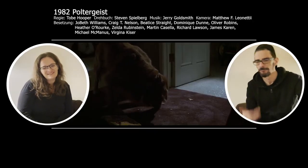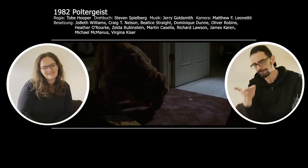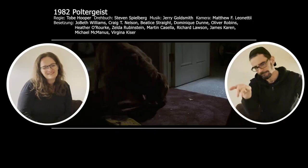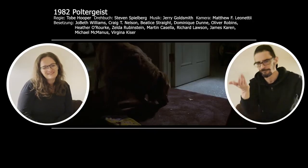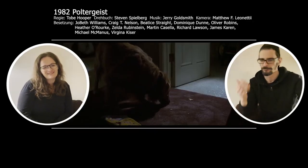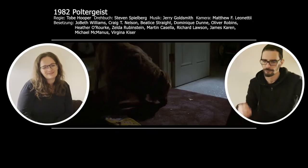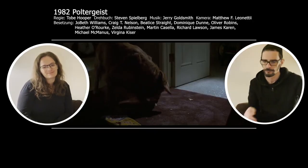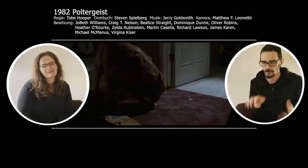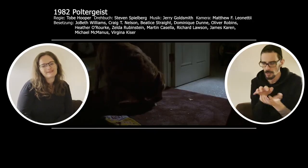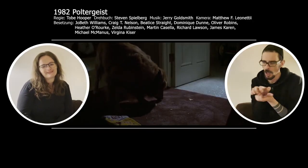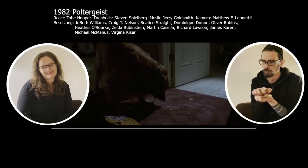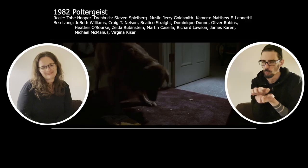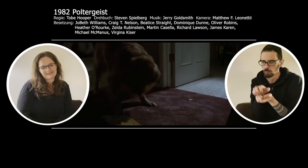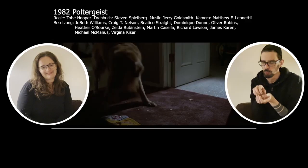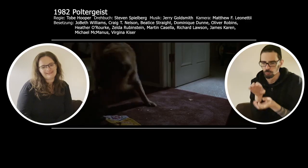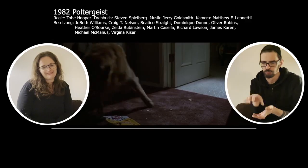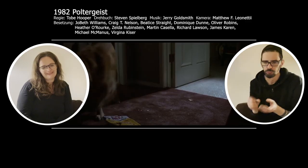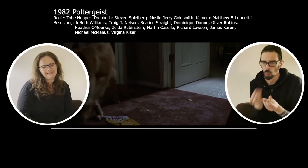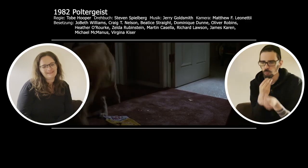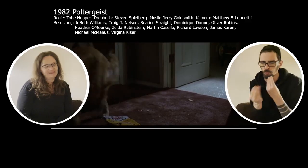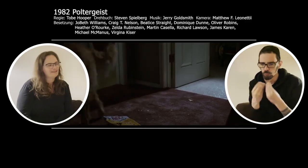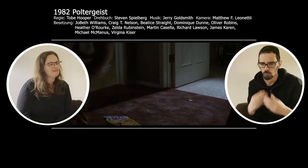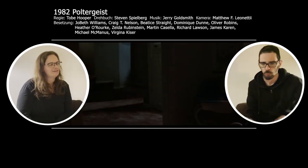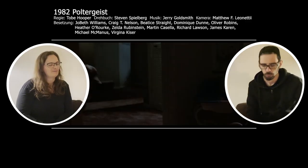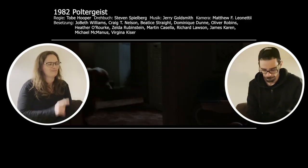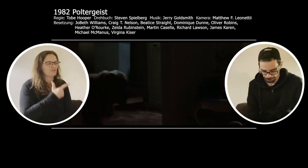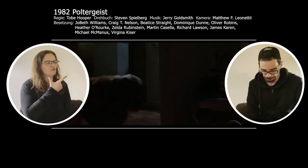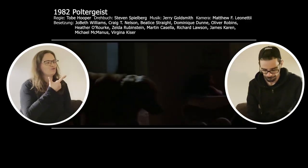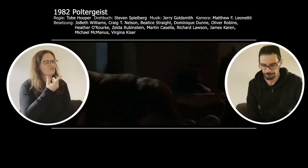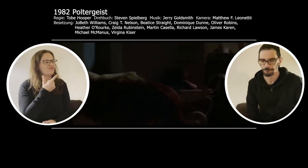Well, as you can see here, is eaten extensively here.